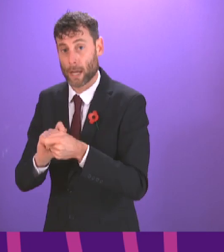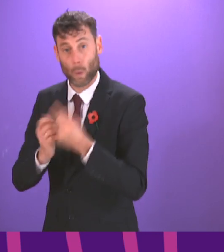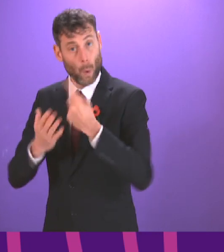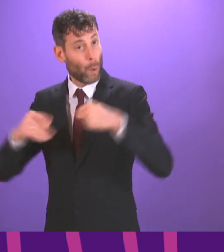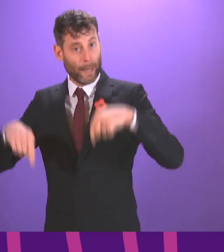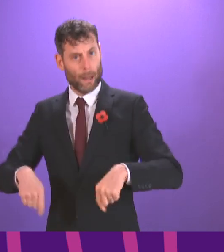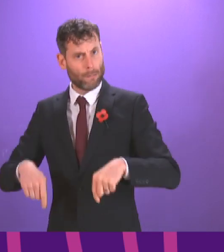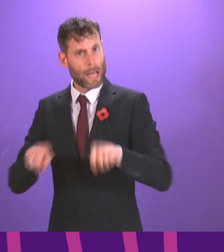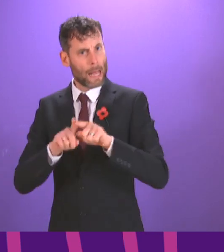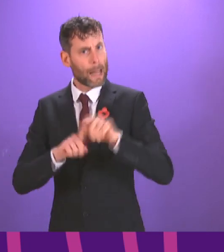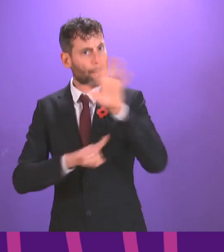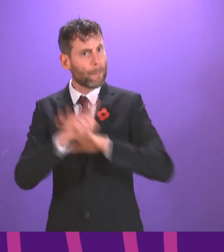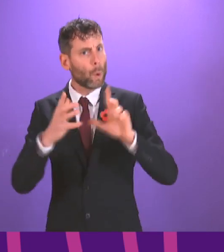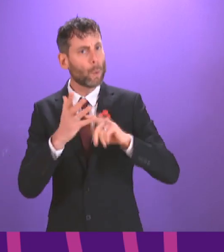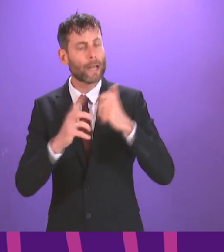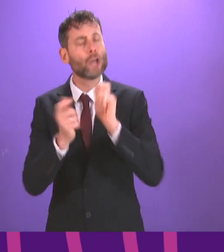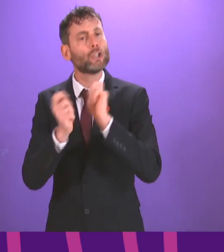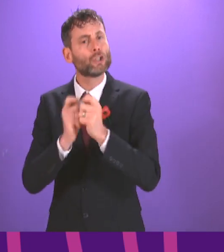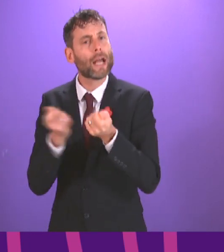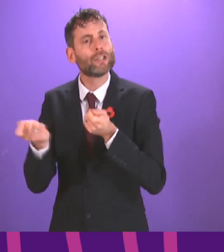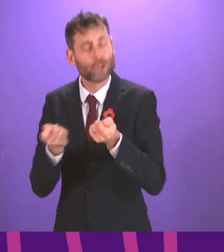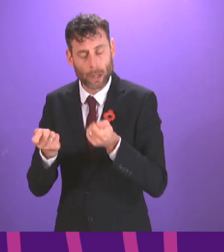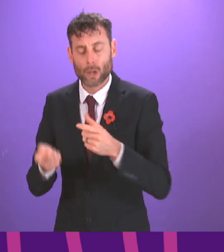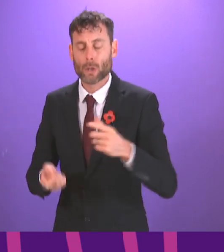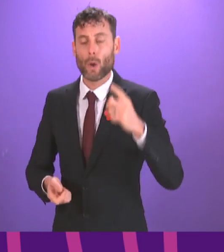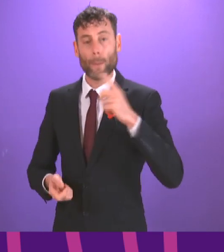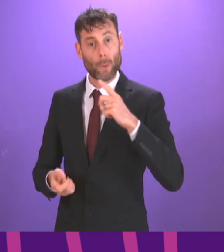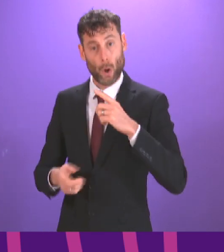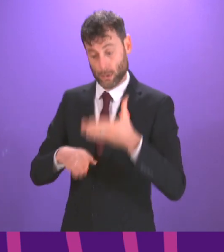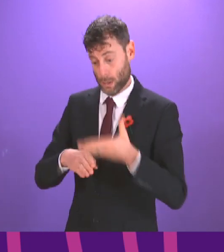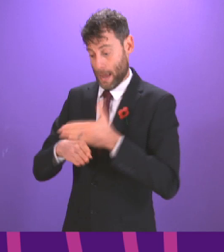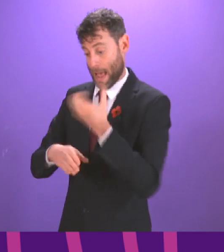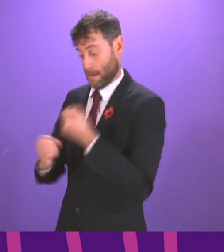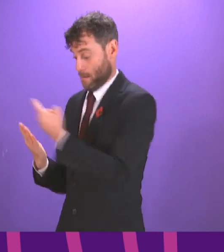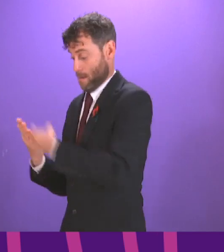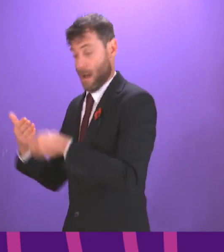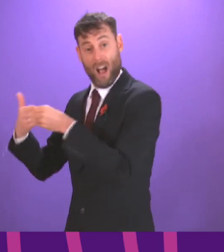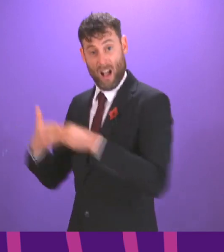not equate to an absence of action. Guidance was in place all along that was designed to